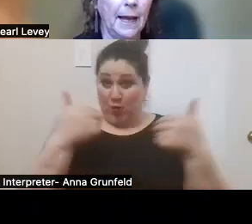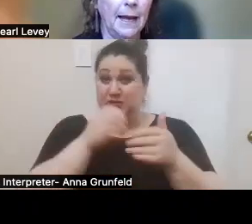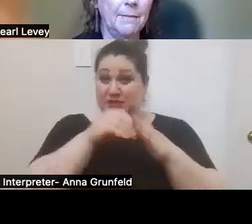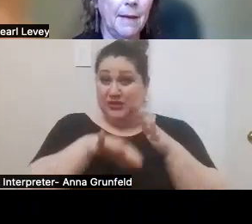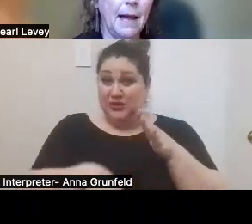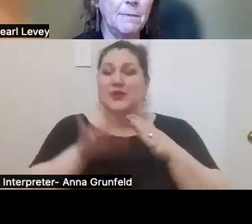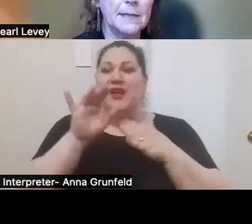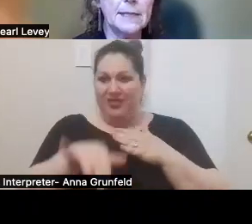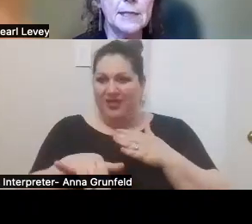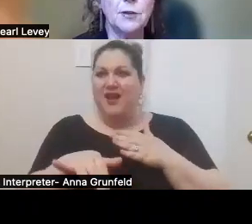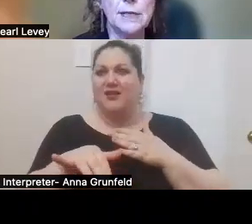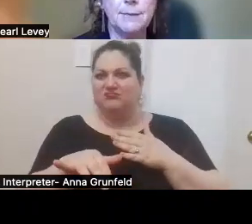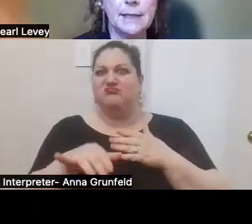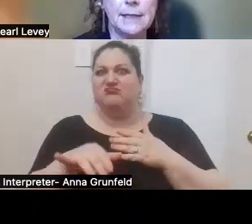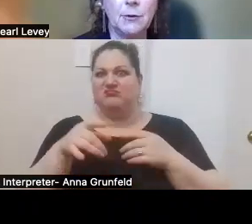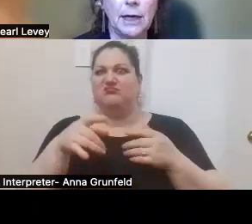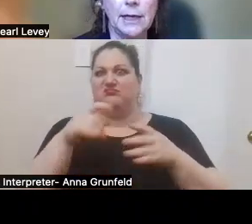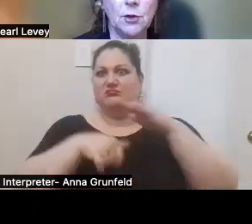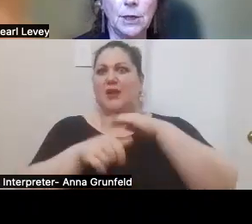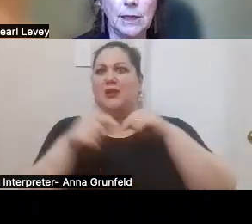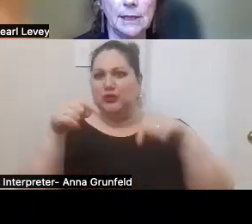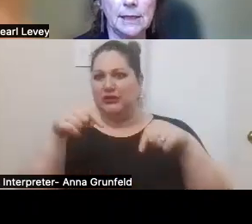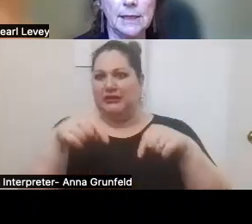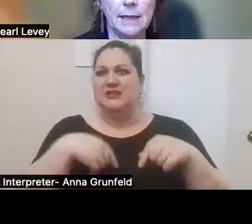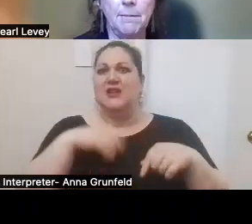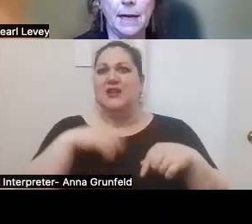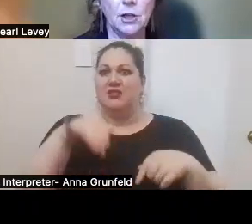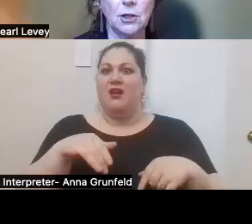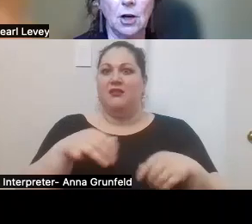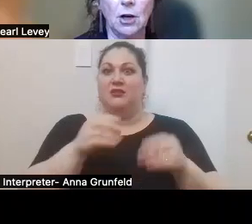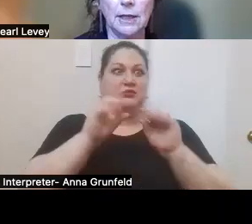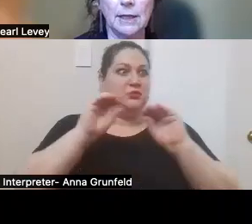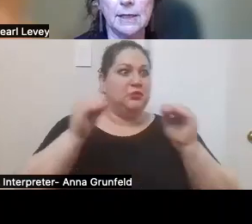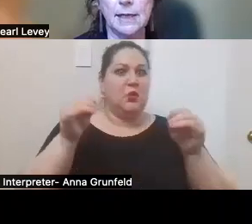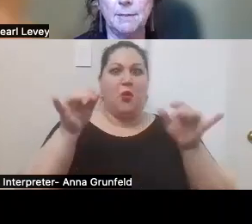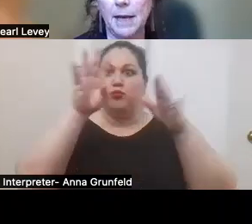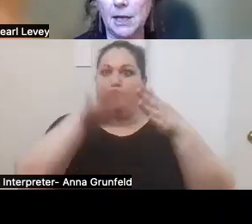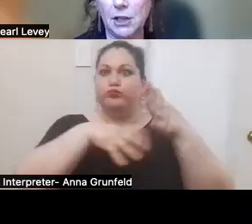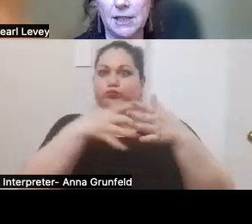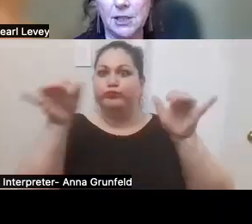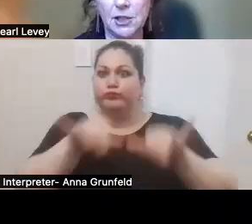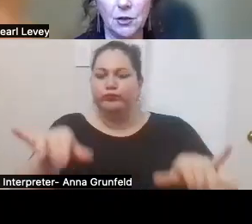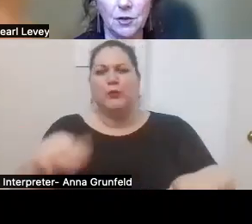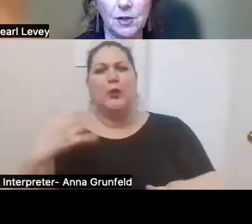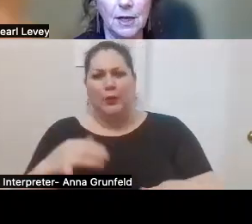Appearances with disability related reasons, impact on colleagues and patients and students.